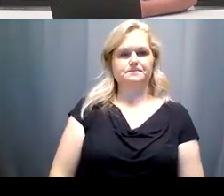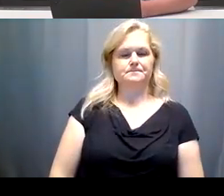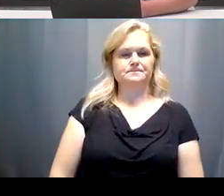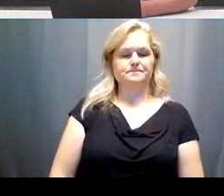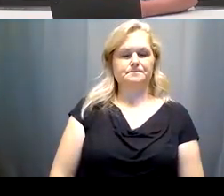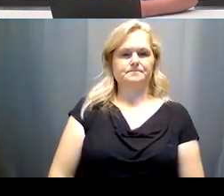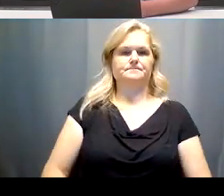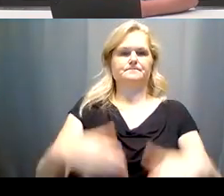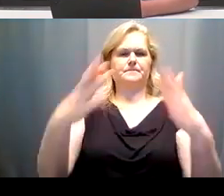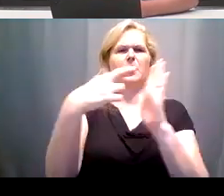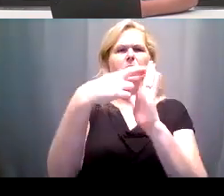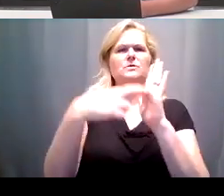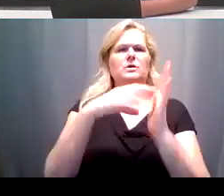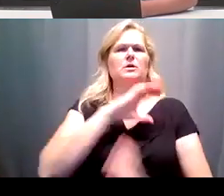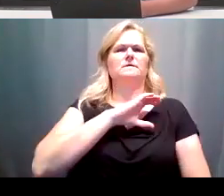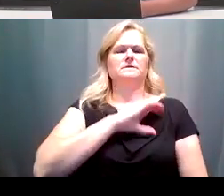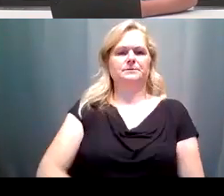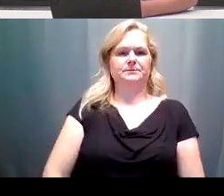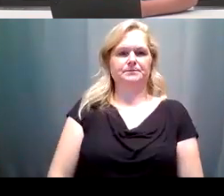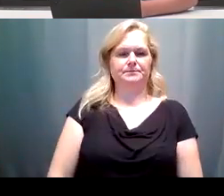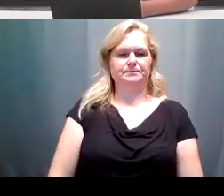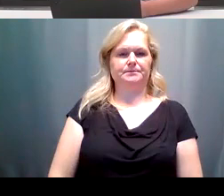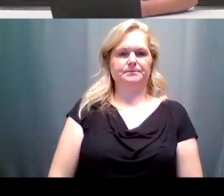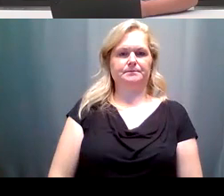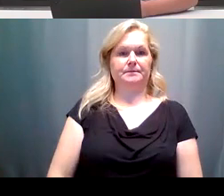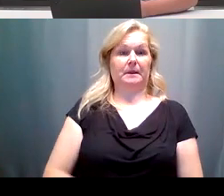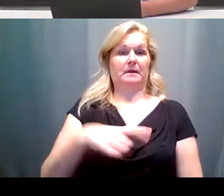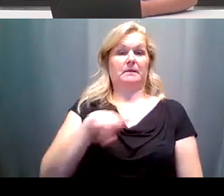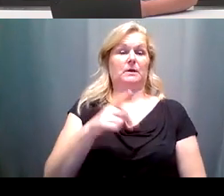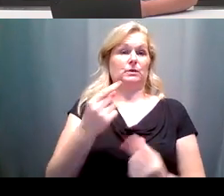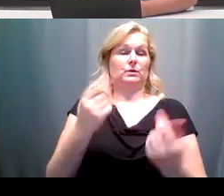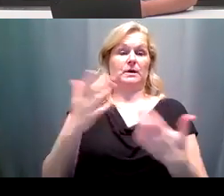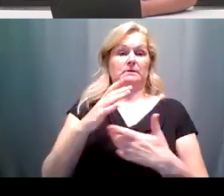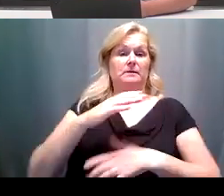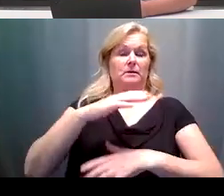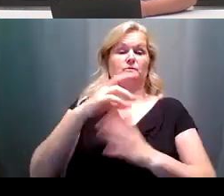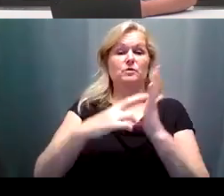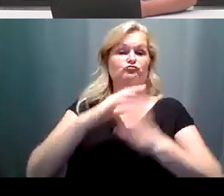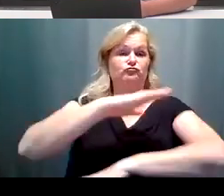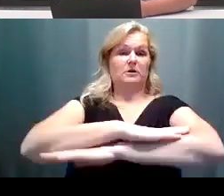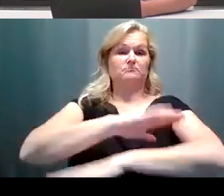Registration officer sets up the registration desk and prepares the polling in place